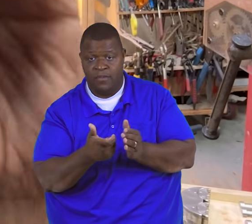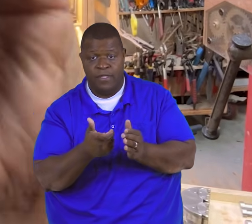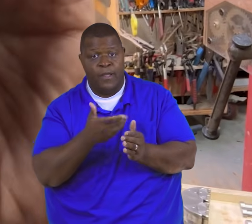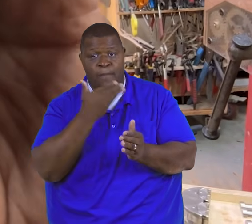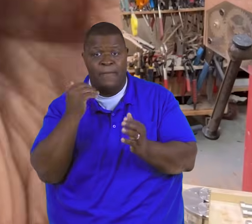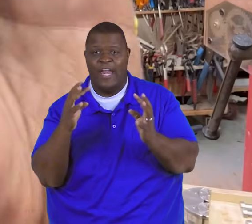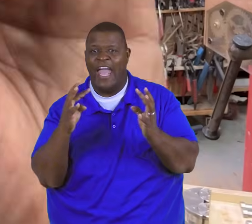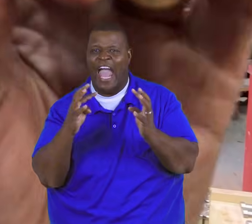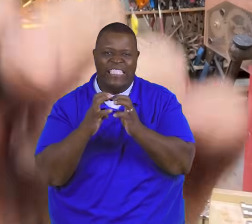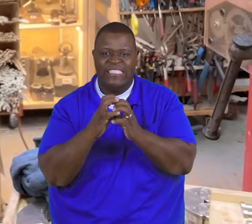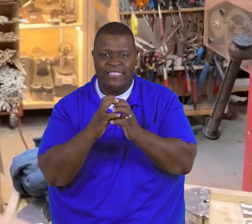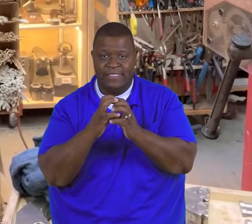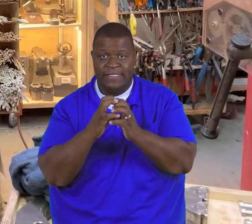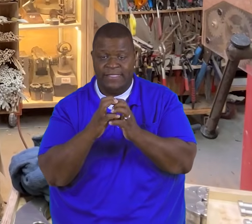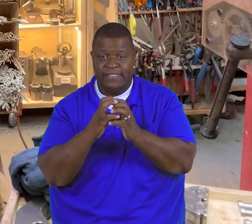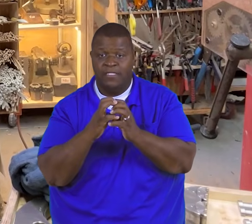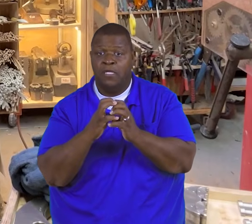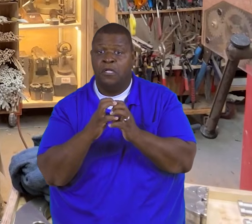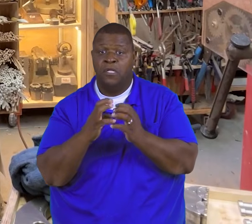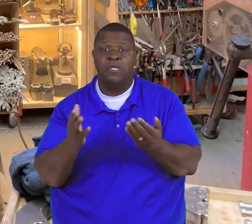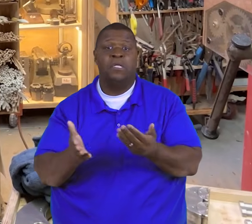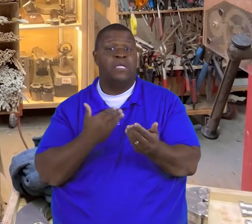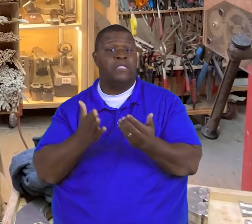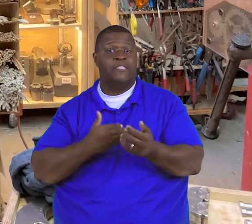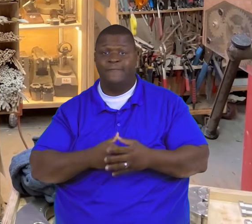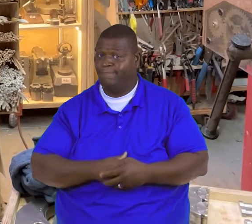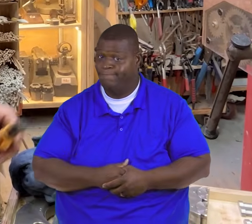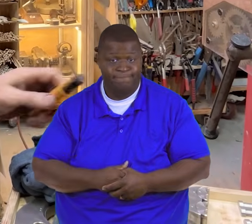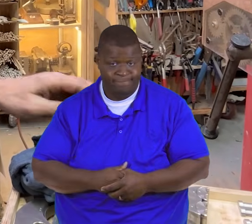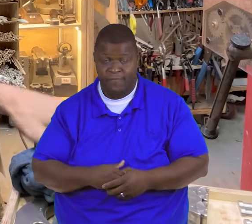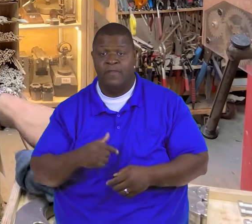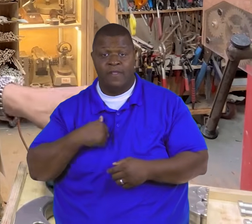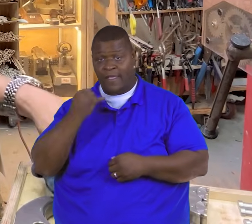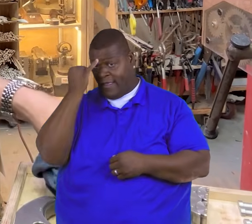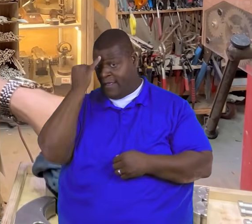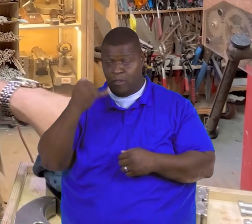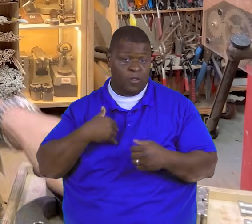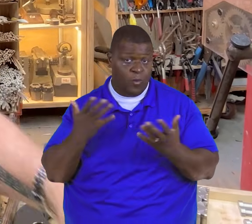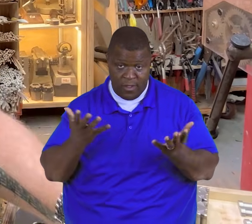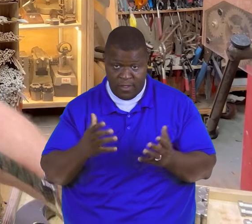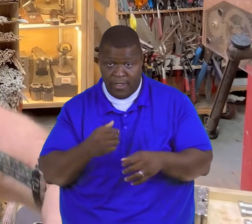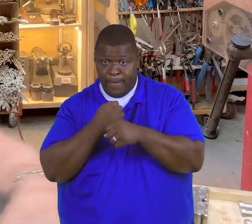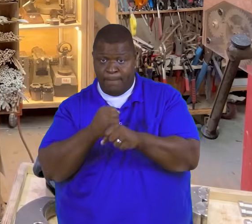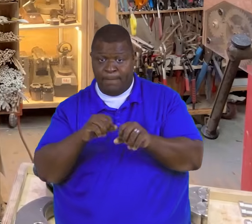And to carve a channel out of these little doodads is non-trivial. How do you do that? Well, I came up with a method.